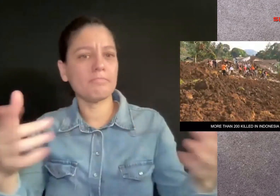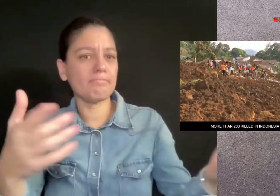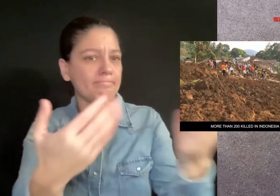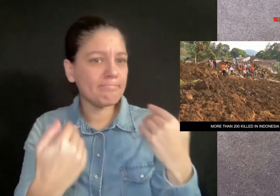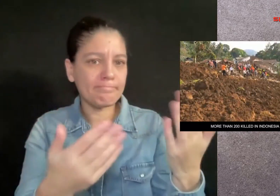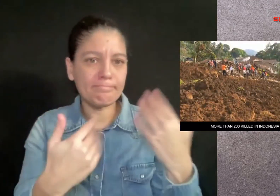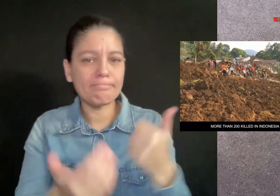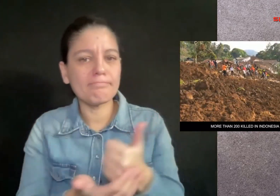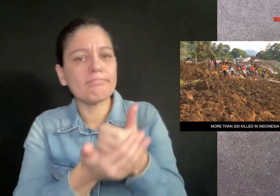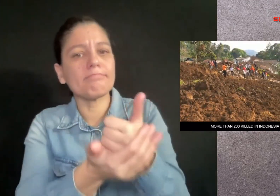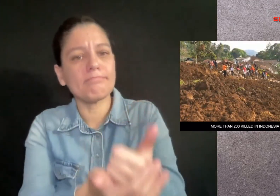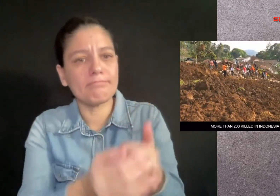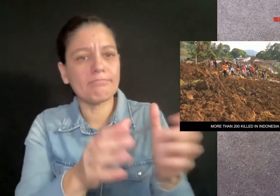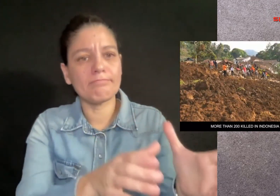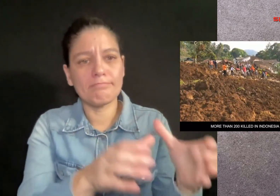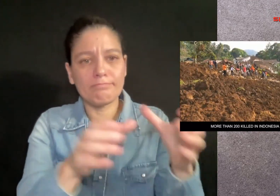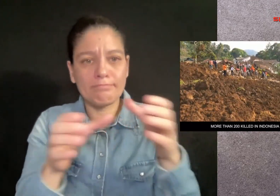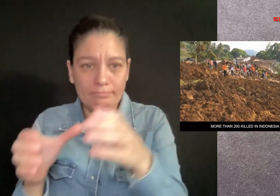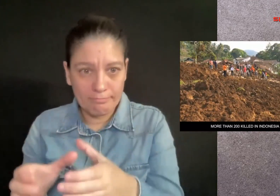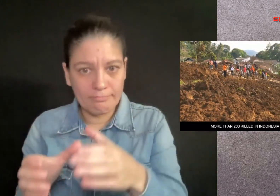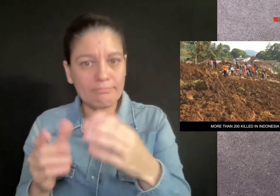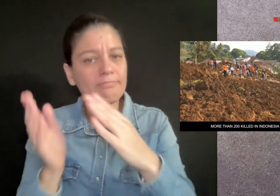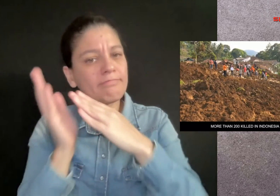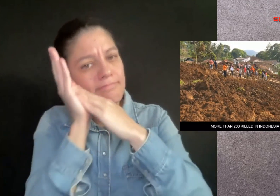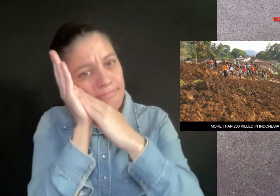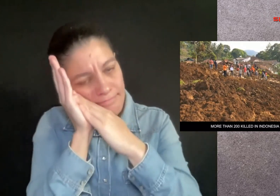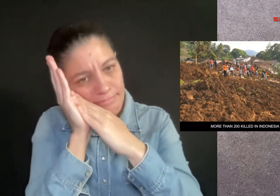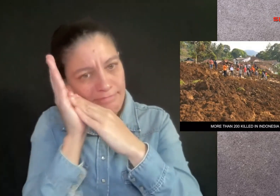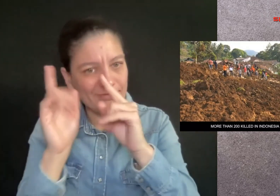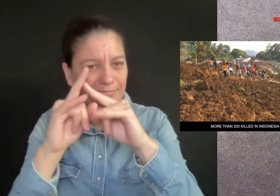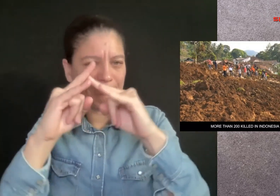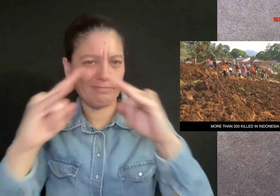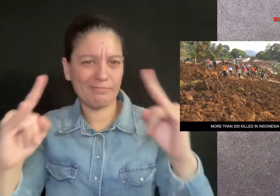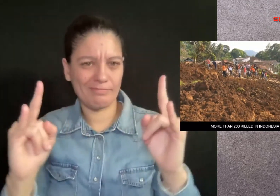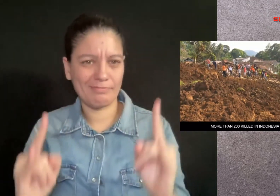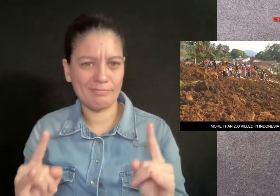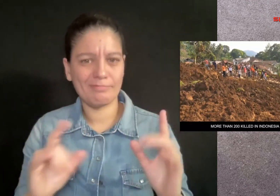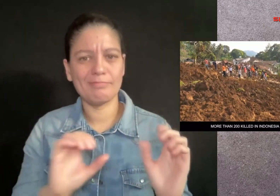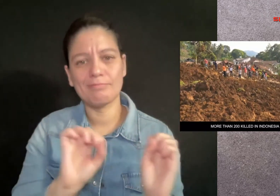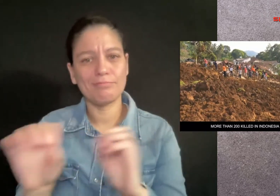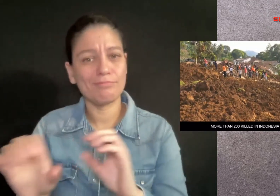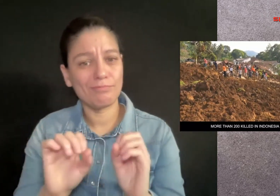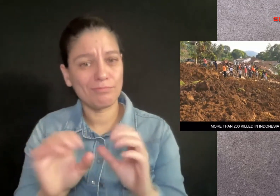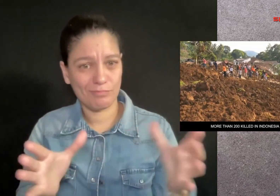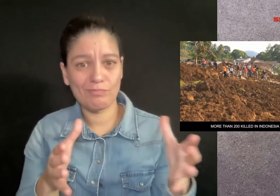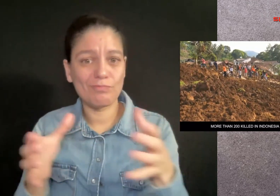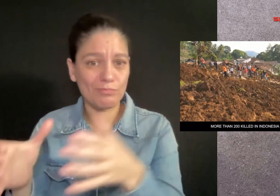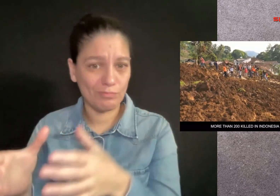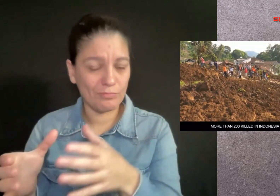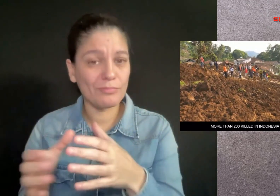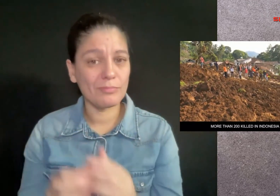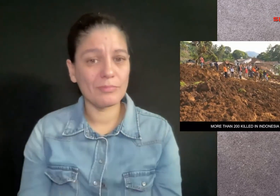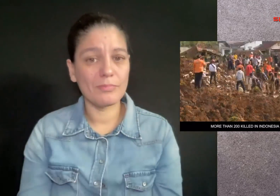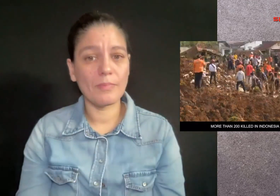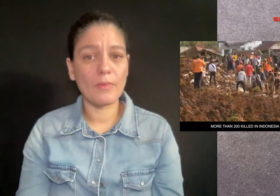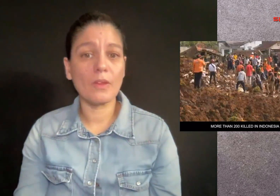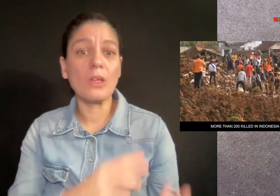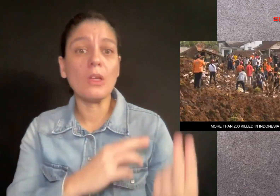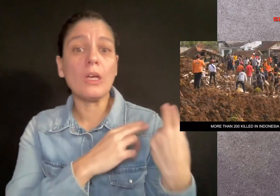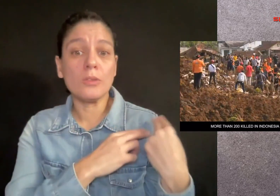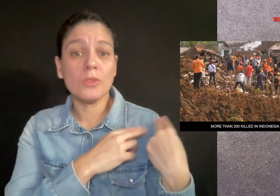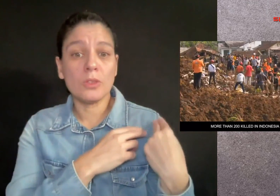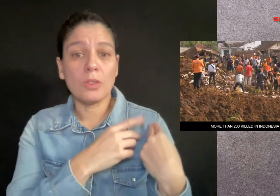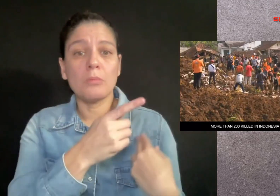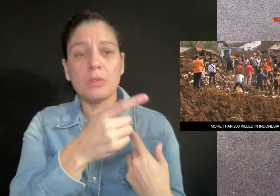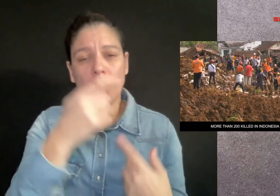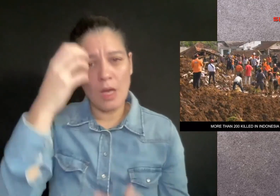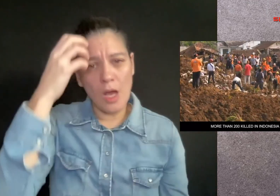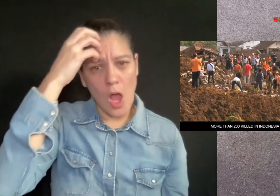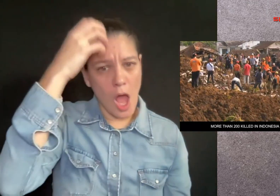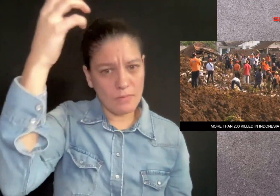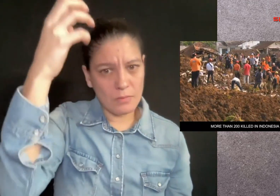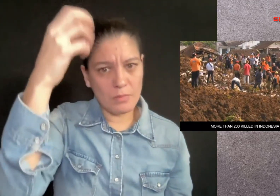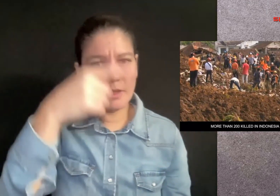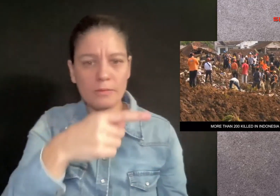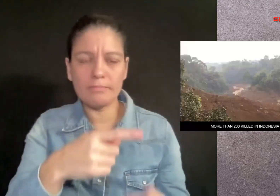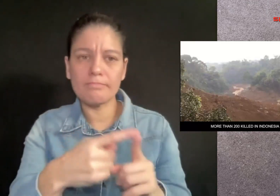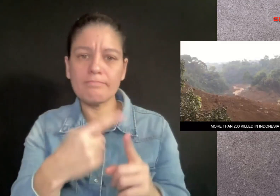people are being taken care of in refugee camp sites government officials say those